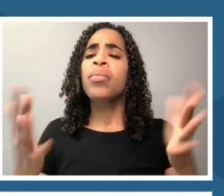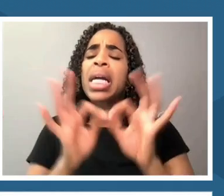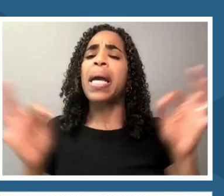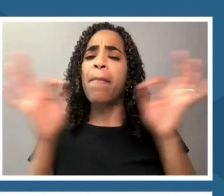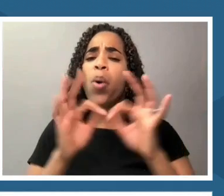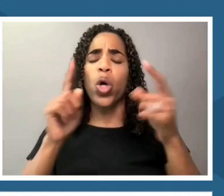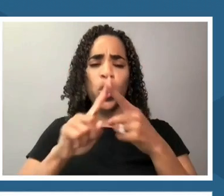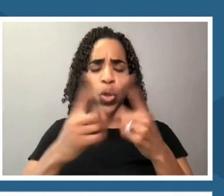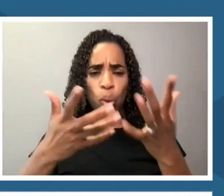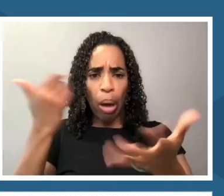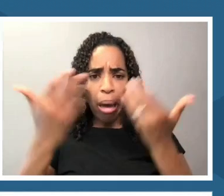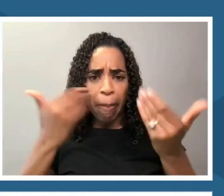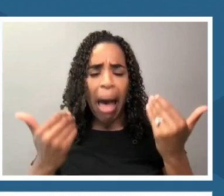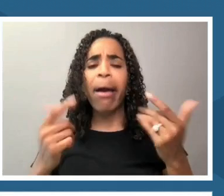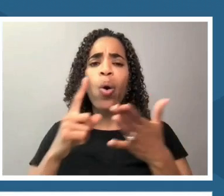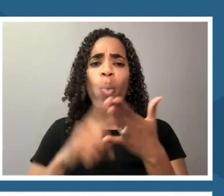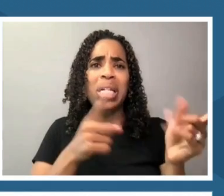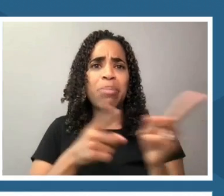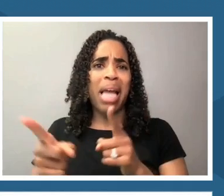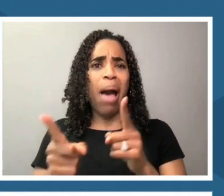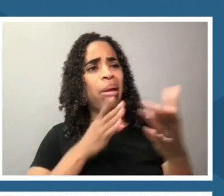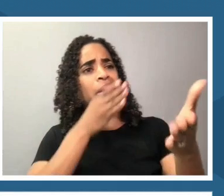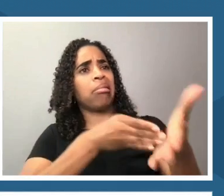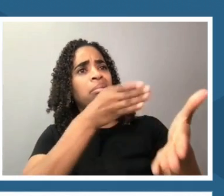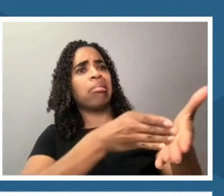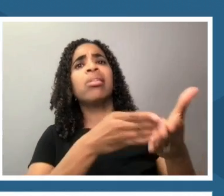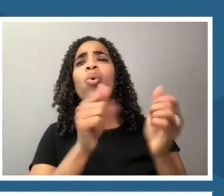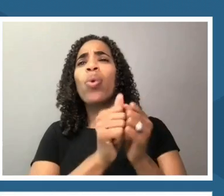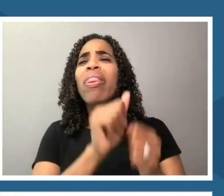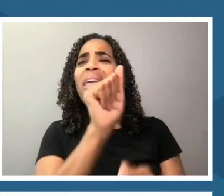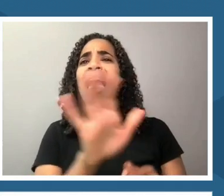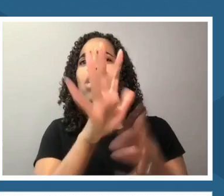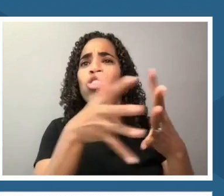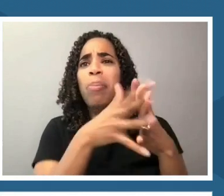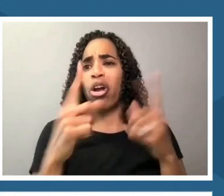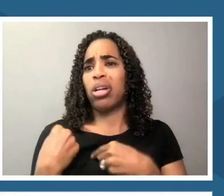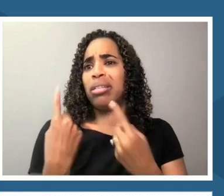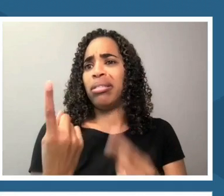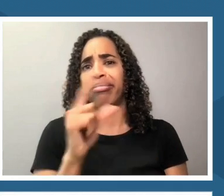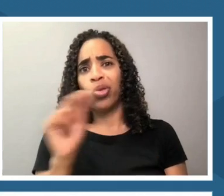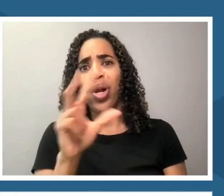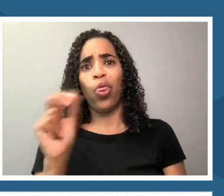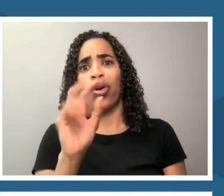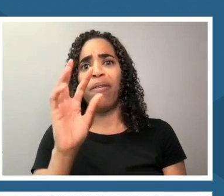the decades we're going to do an object deep dive activity where andrea and i